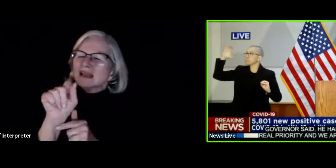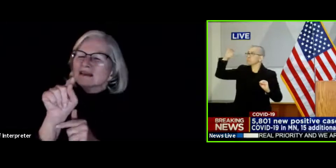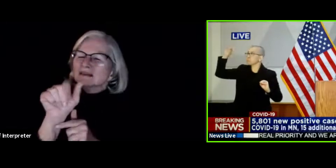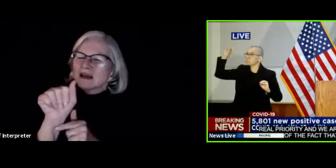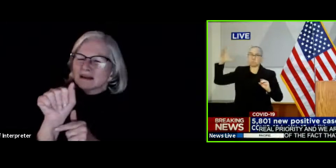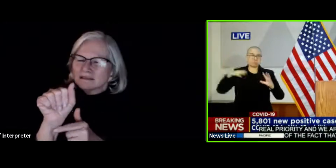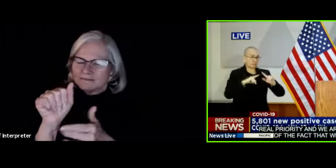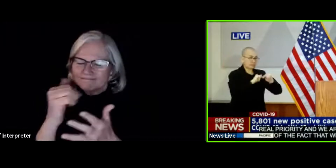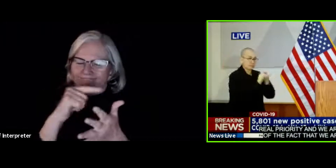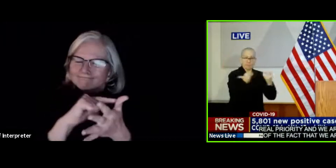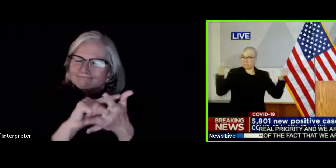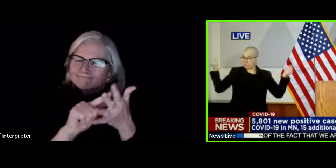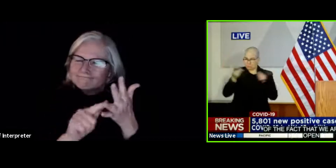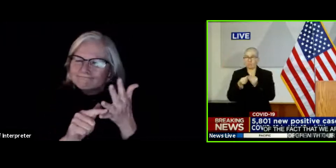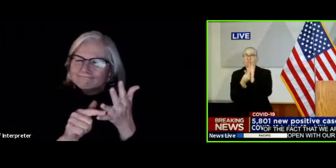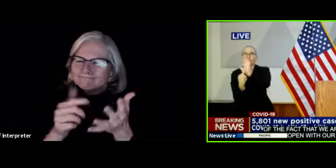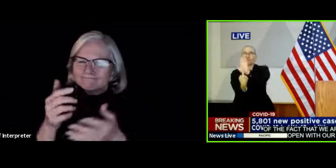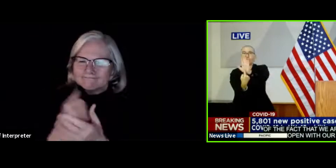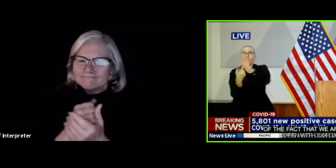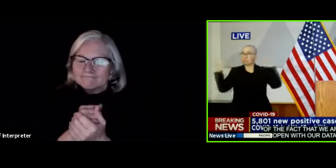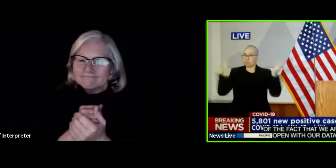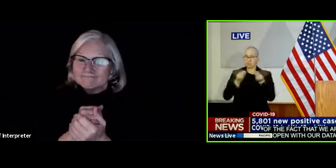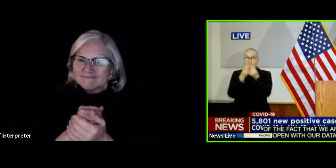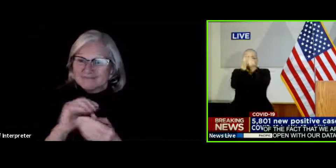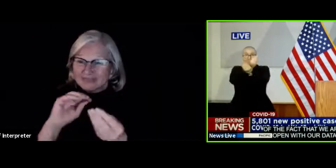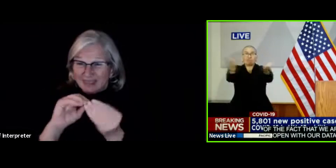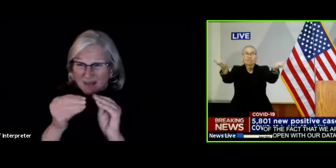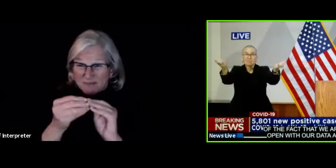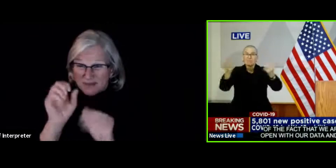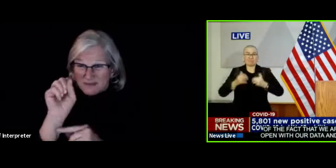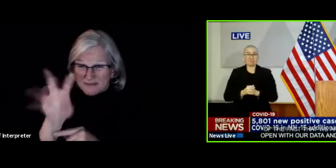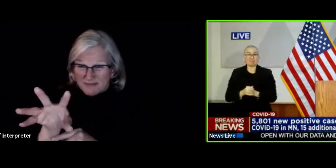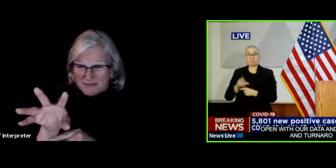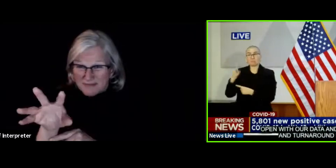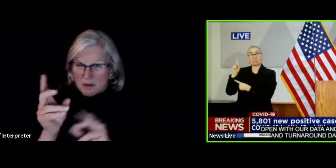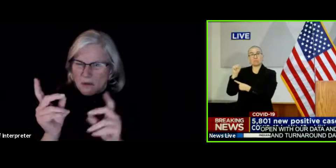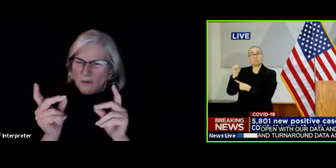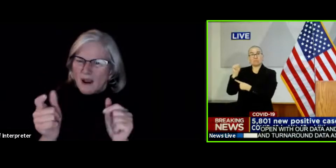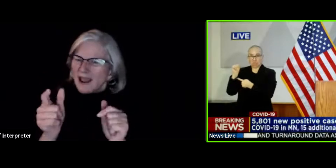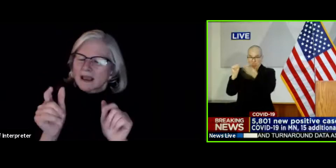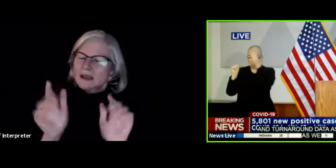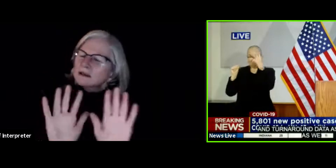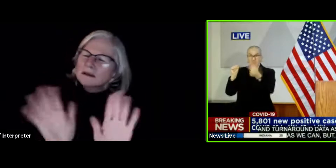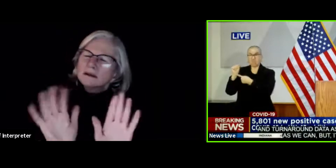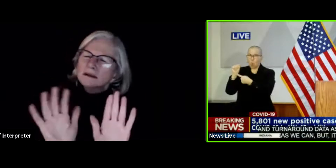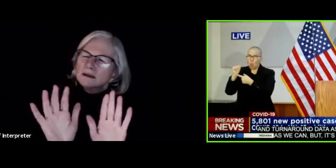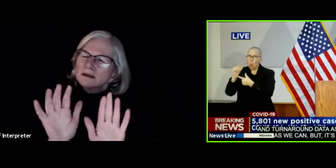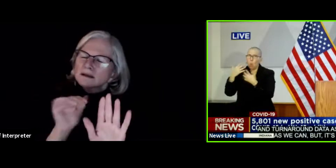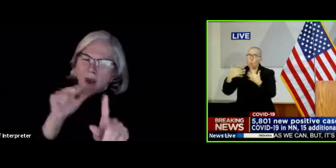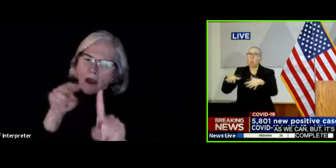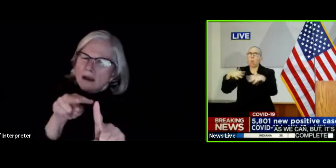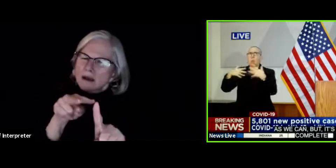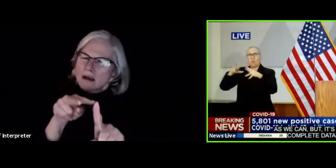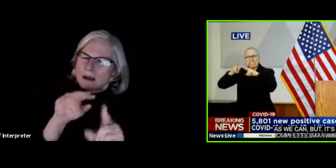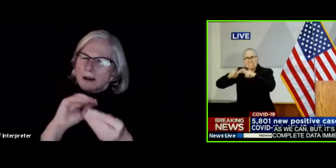IMMEDIATELY. IT TAKES TIME, OF COURSE, BETWEEN THE TIME THAT A PERSON GETS TESTED AND THE RESULTS TO BE REPORTED